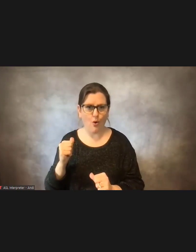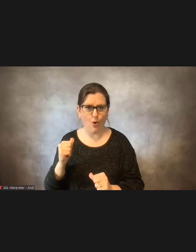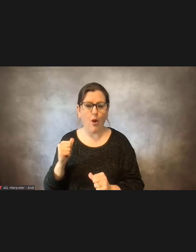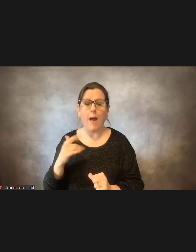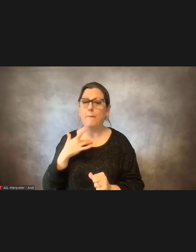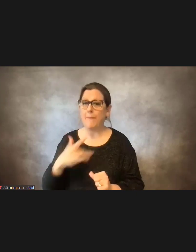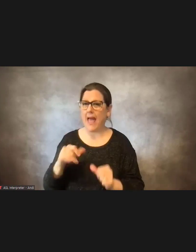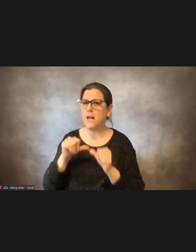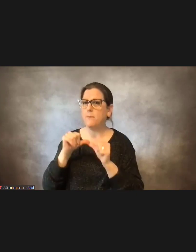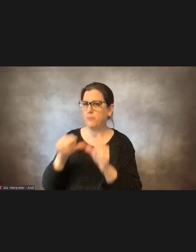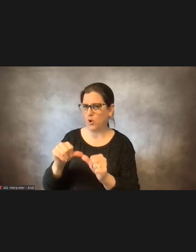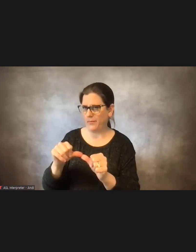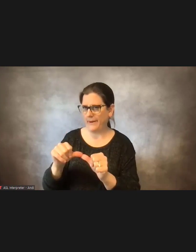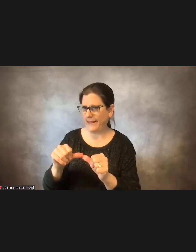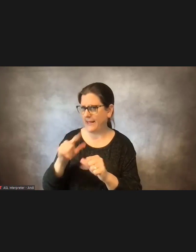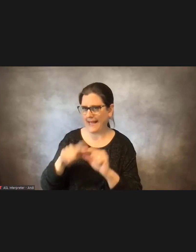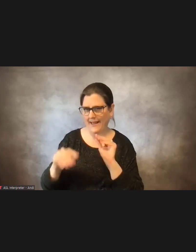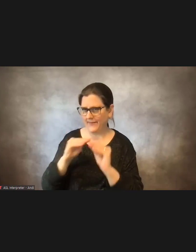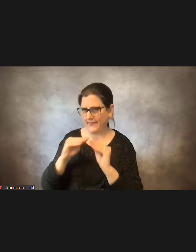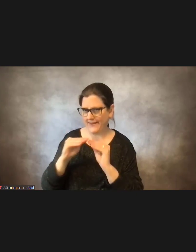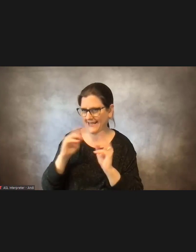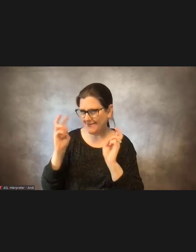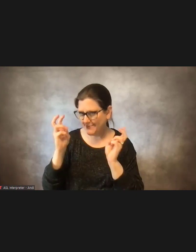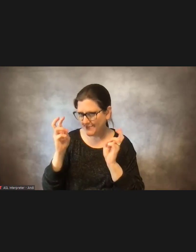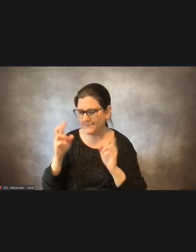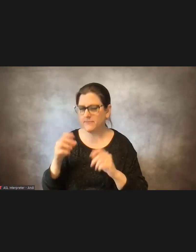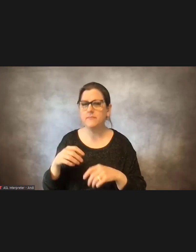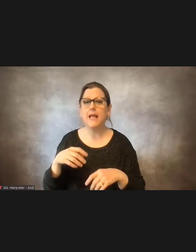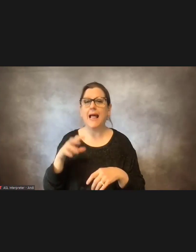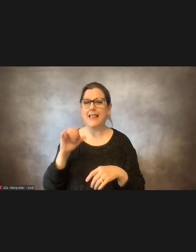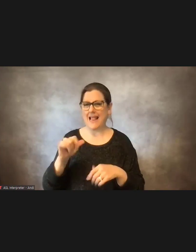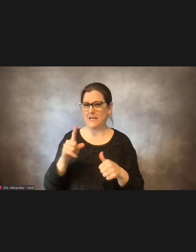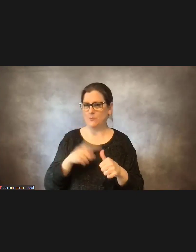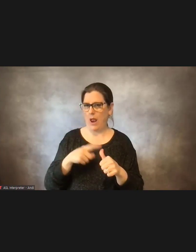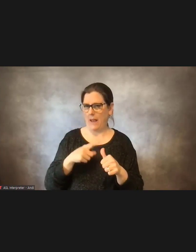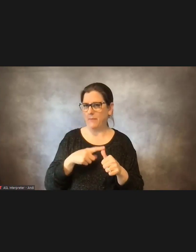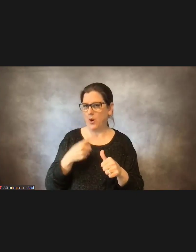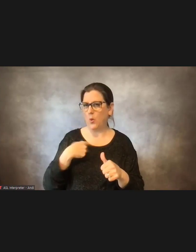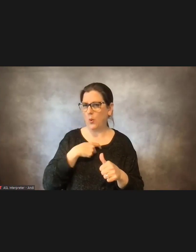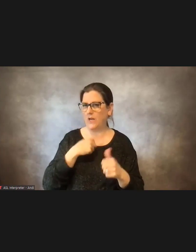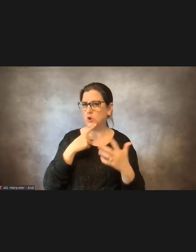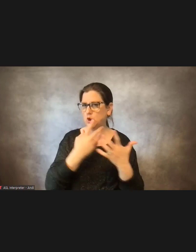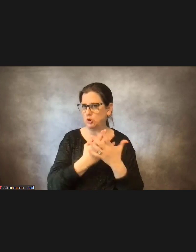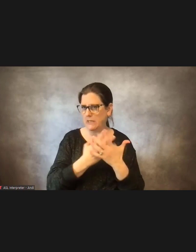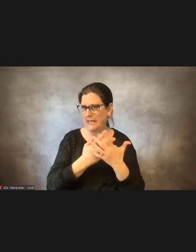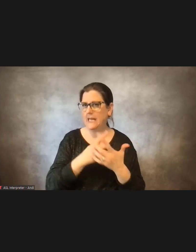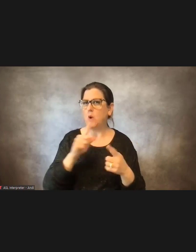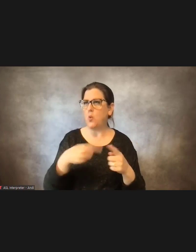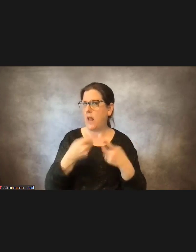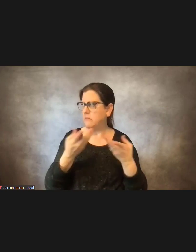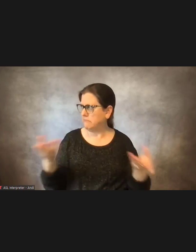permanent, and this is the primary condition for which we are screening in mass screening efforts, such as we're talking